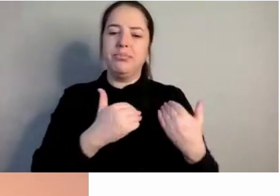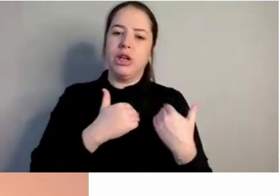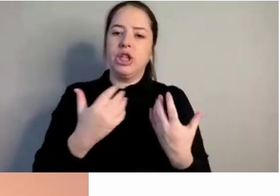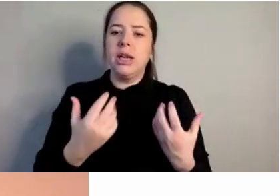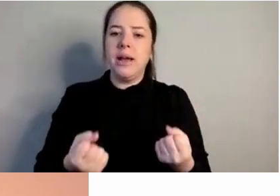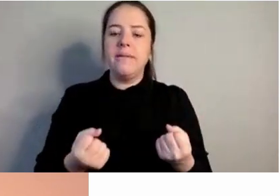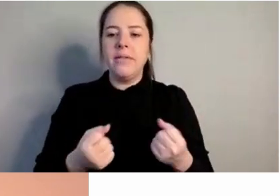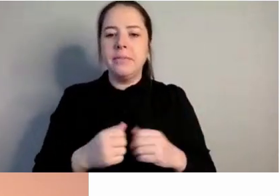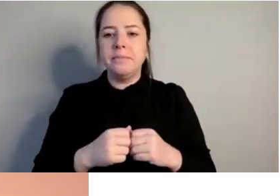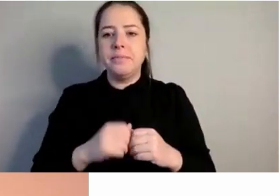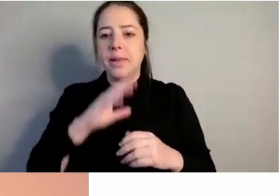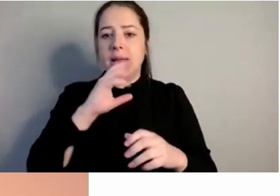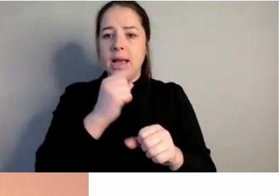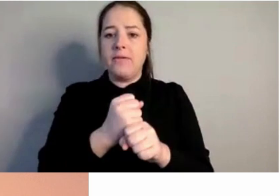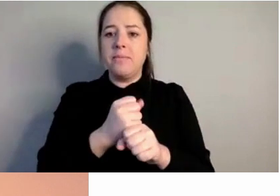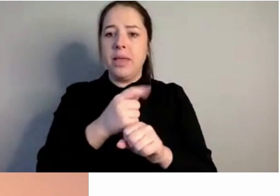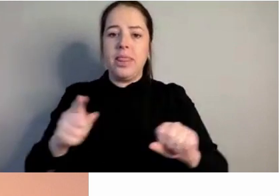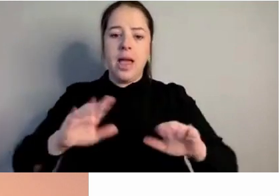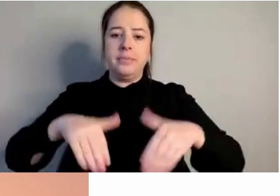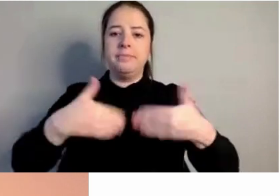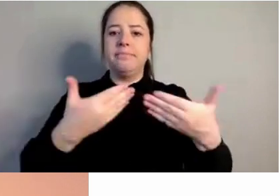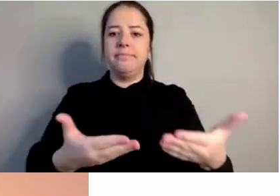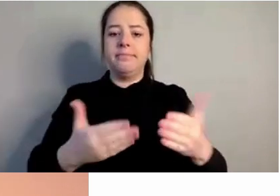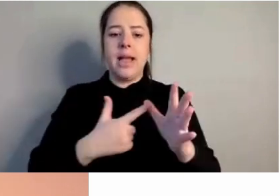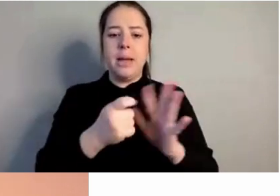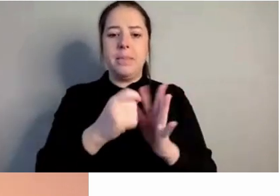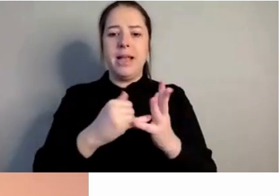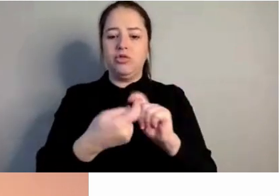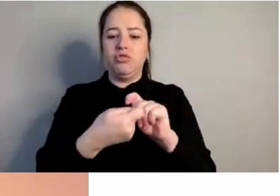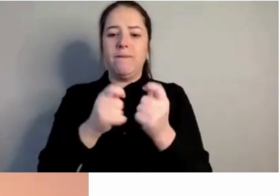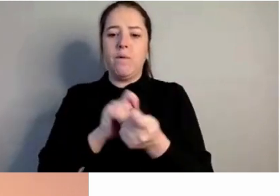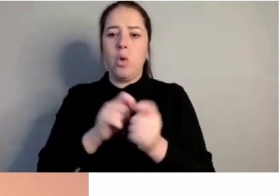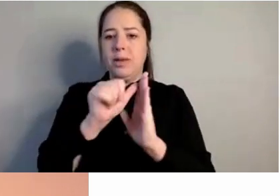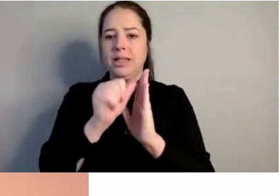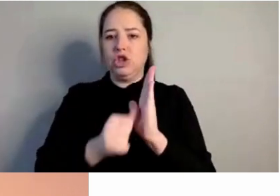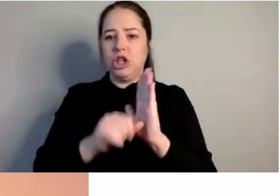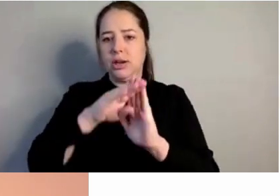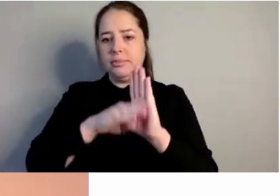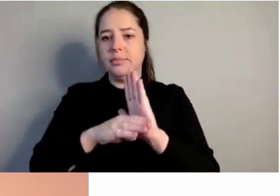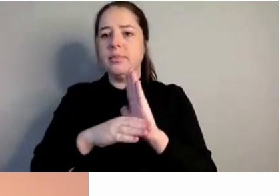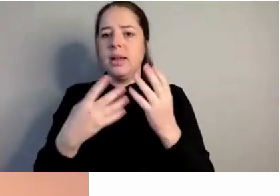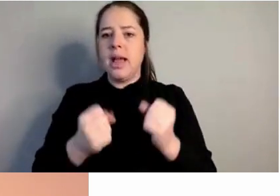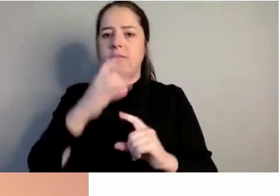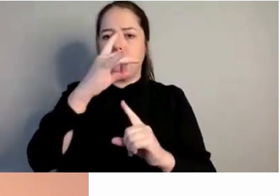And the government has laid out an APS Reform agenda, which places some priorities for the APS